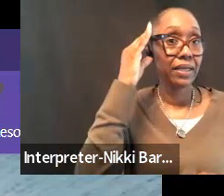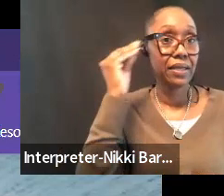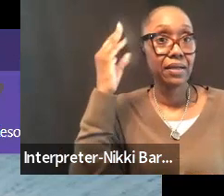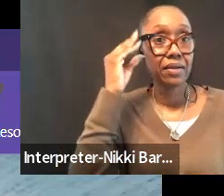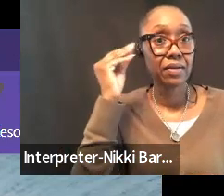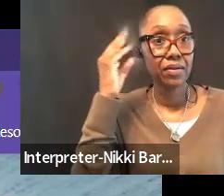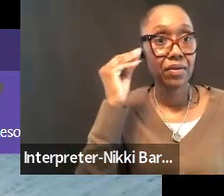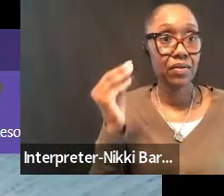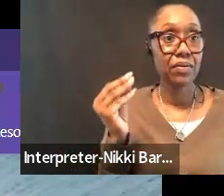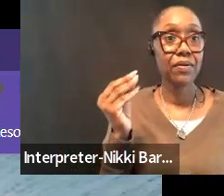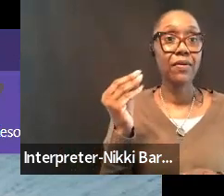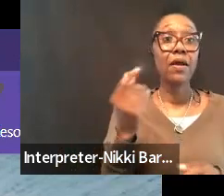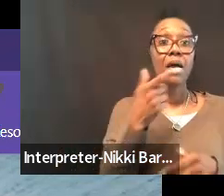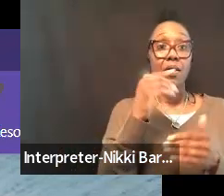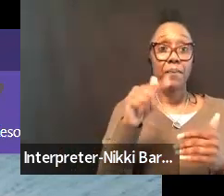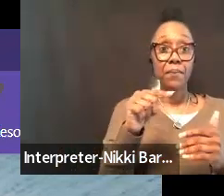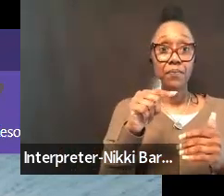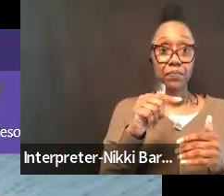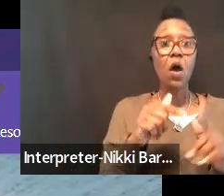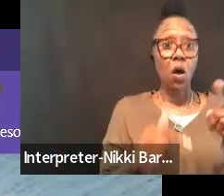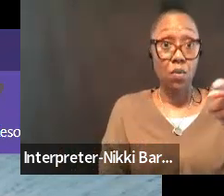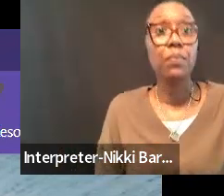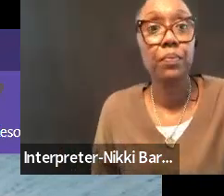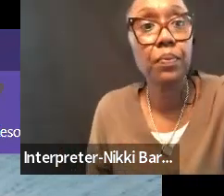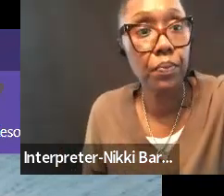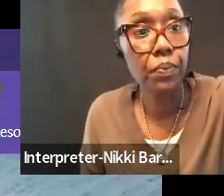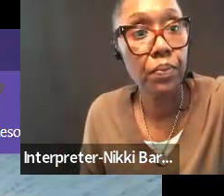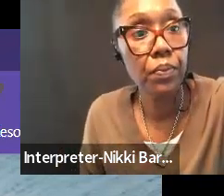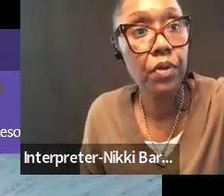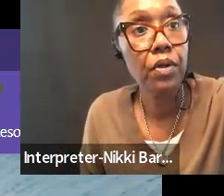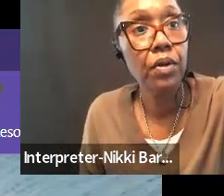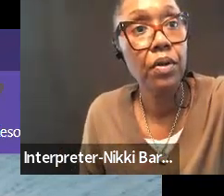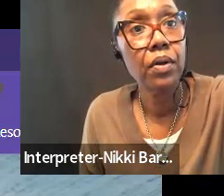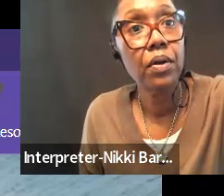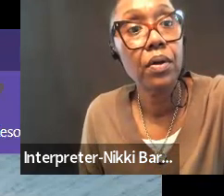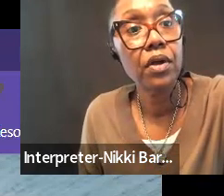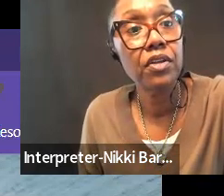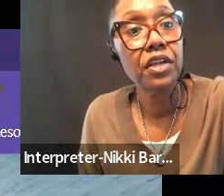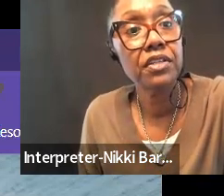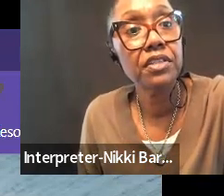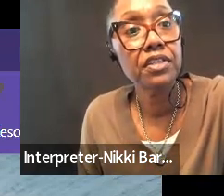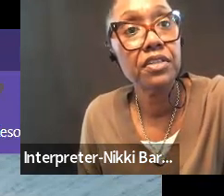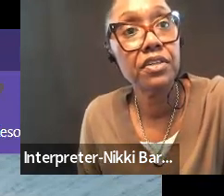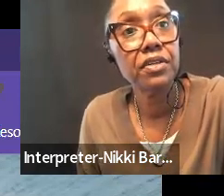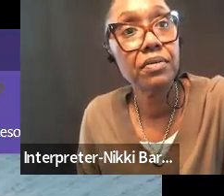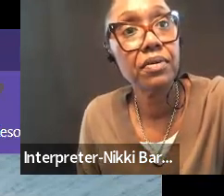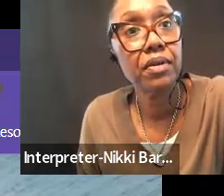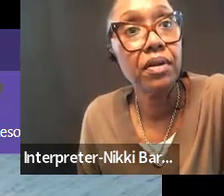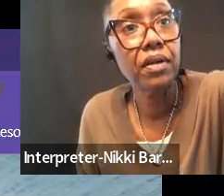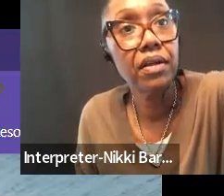And by leveraging the technology. And so these are the standards for education and educators using technology.